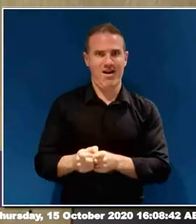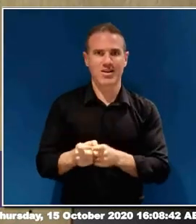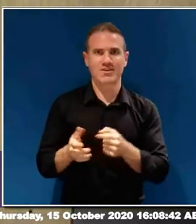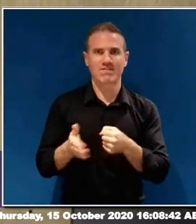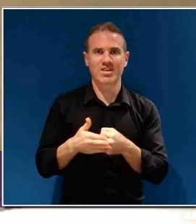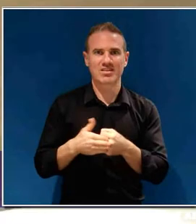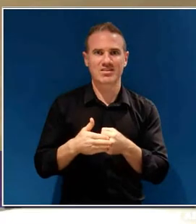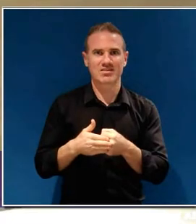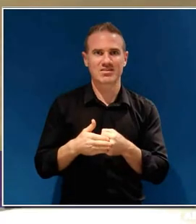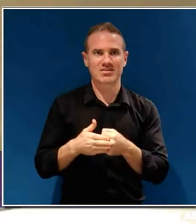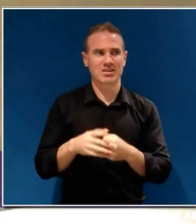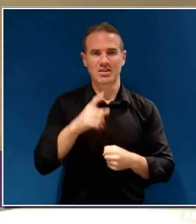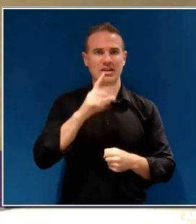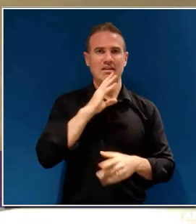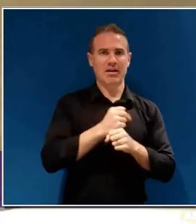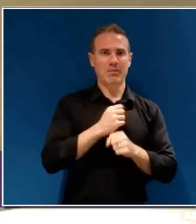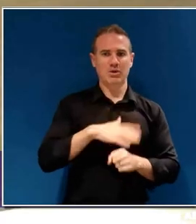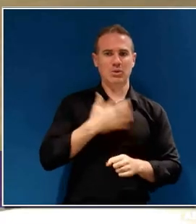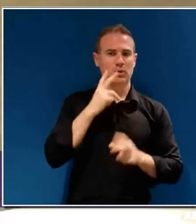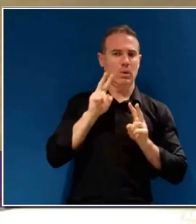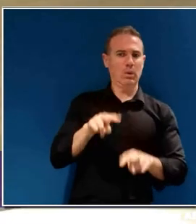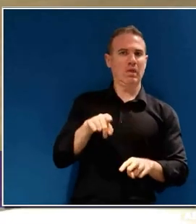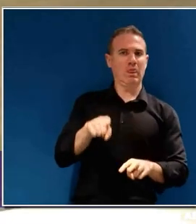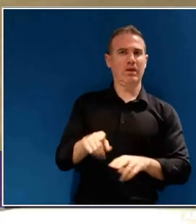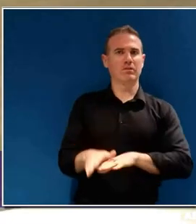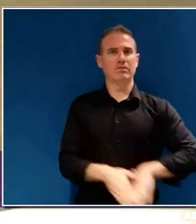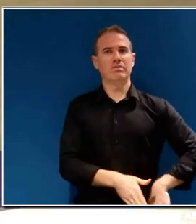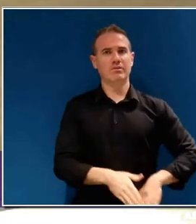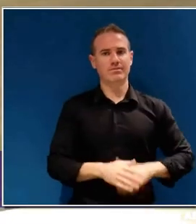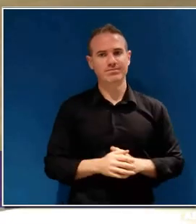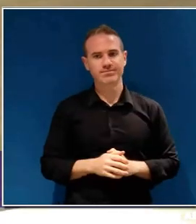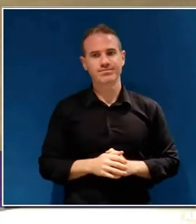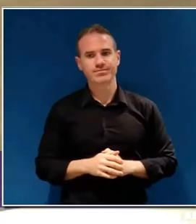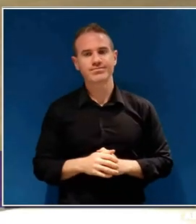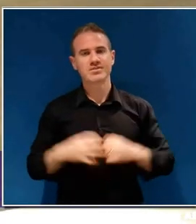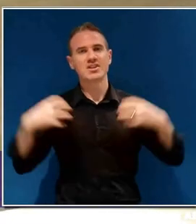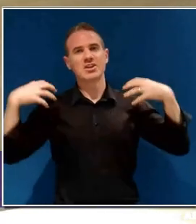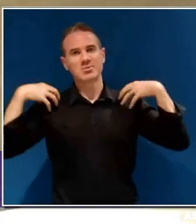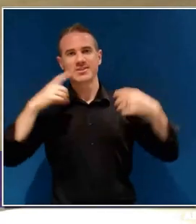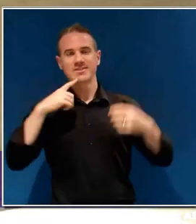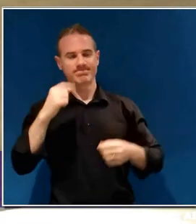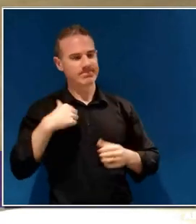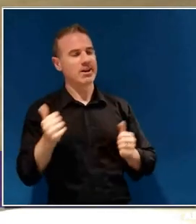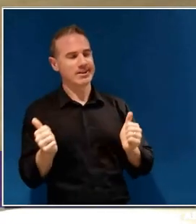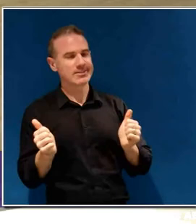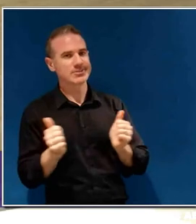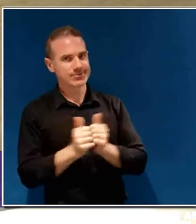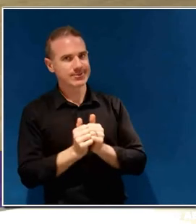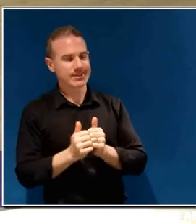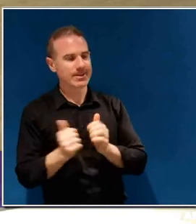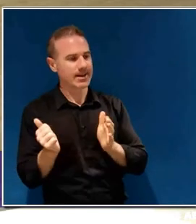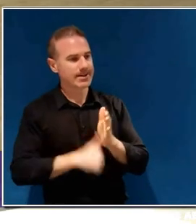I agree they're hard. PROF GRAHAM: Thank you. Yes, Dr Mellifont.